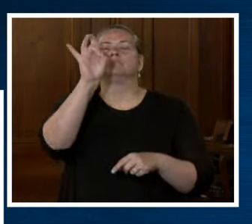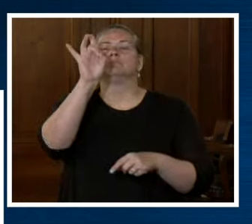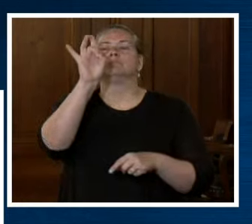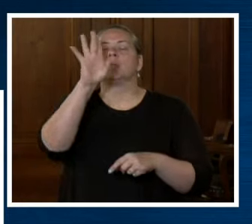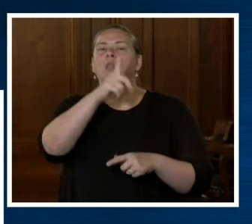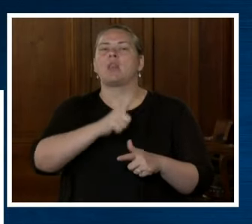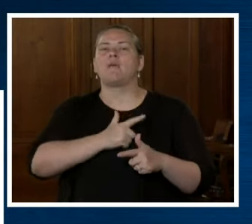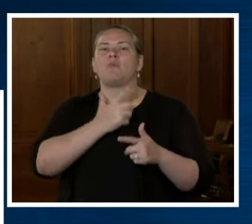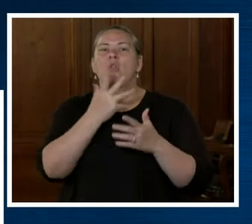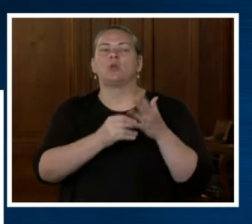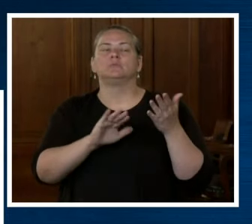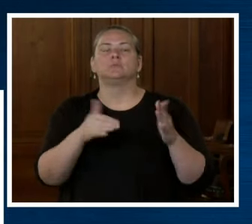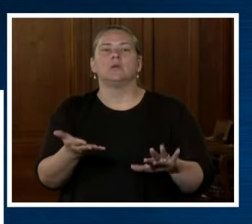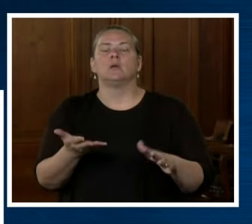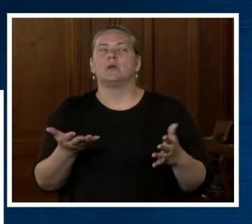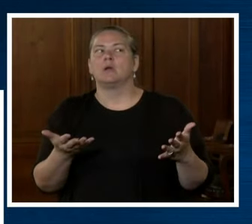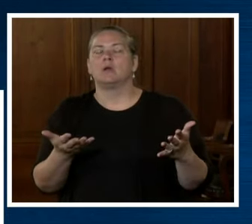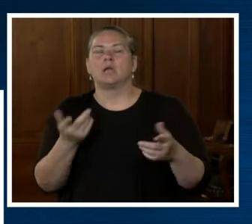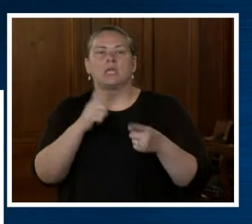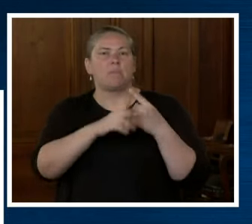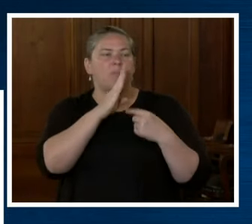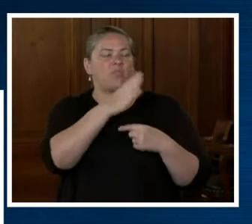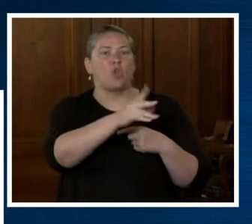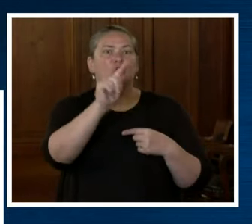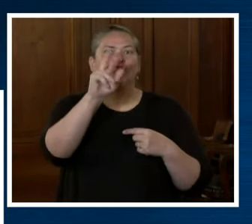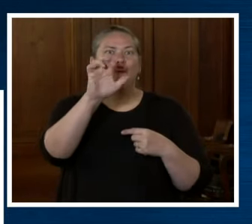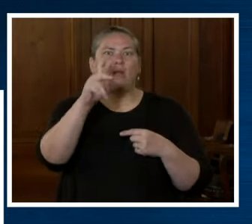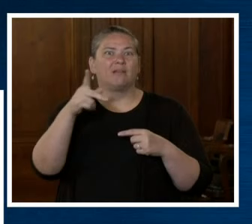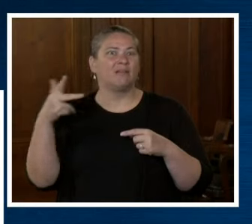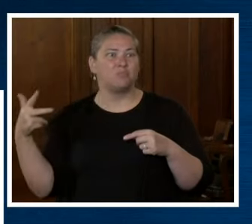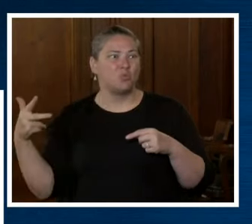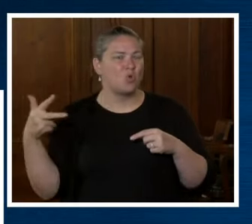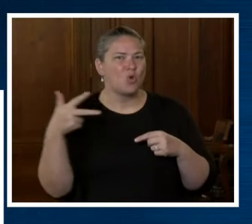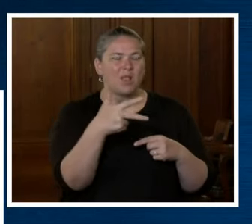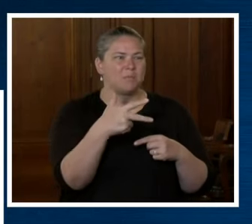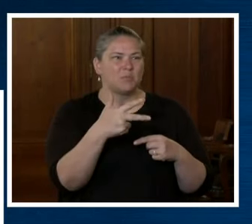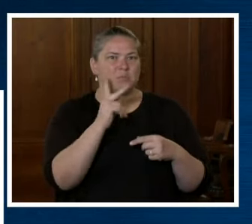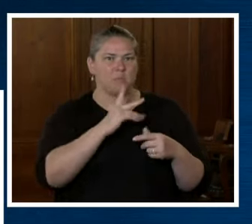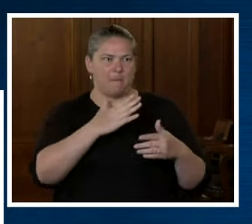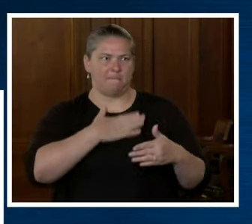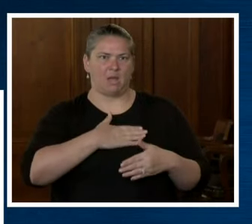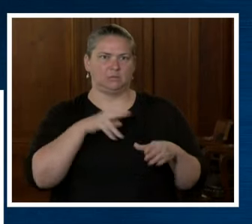POPULATION IN KENTUCKY THAT'S RELATIVELY SICK, THAT HAS HARD,